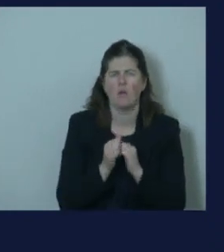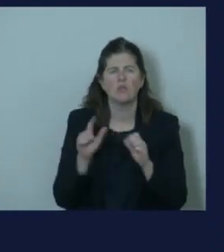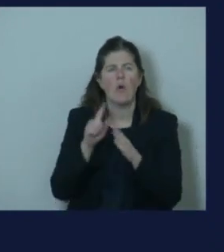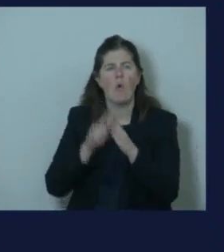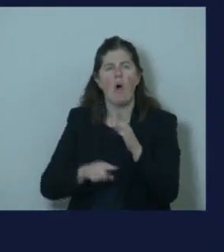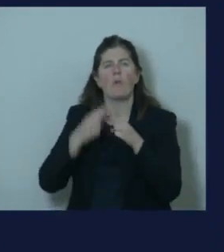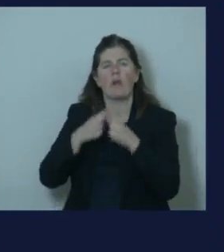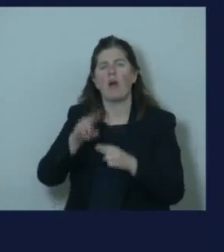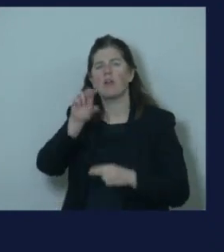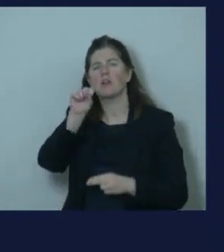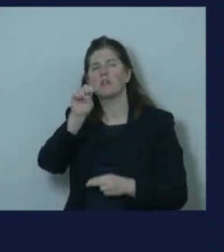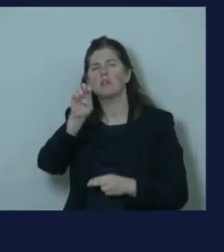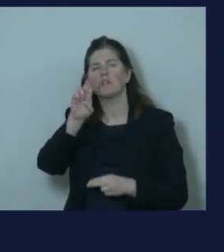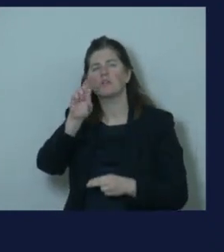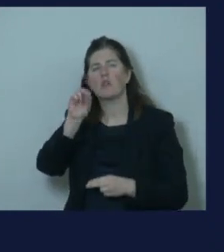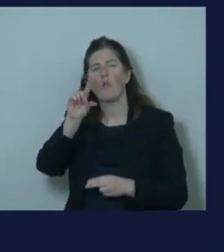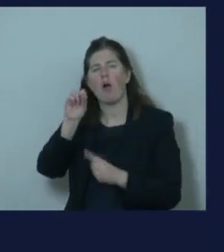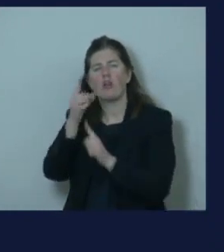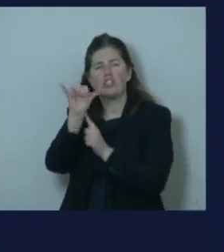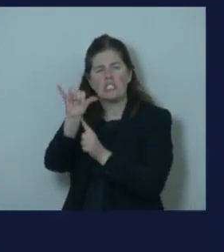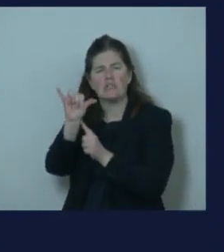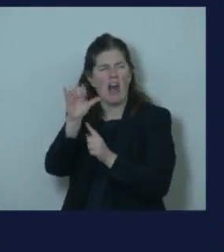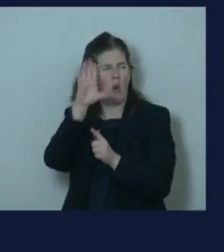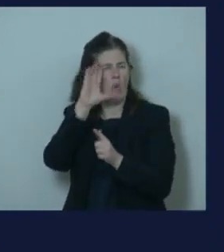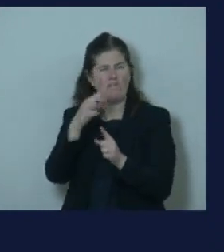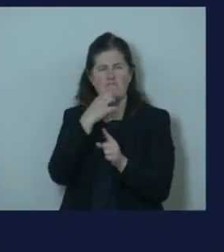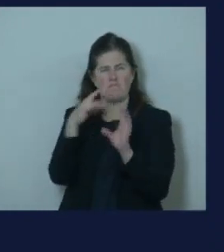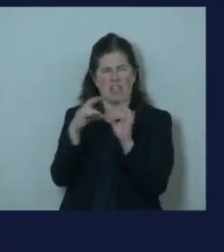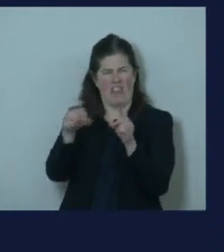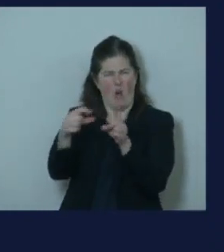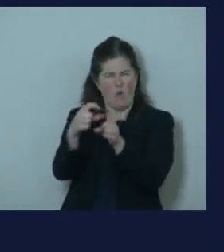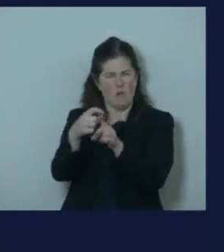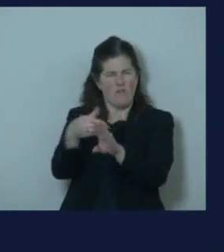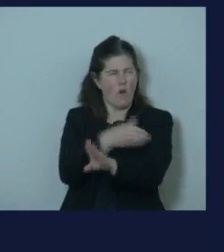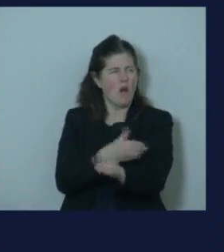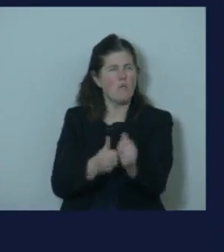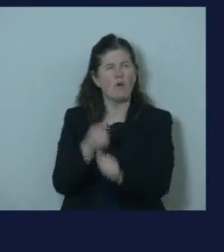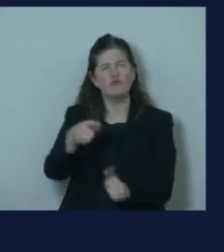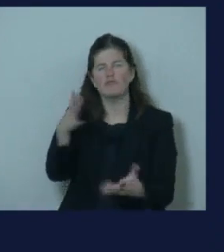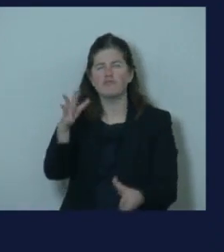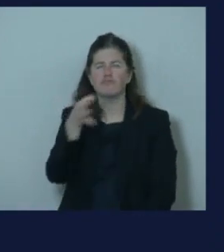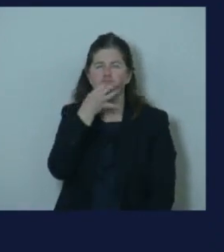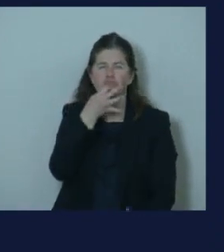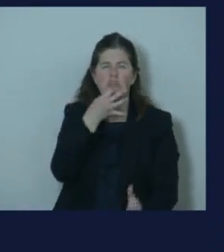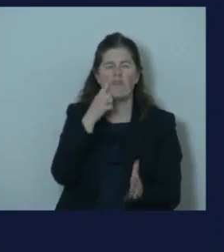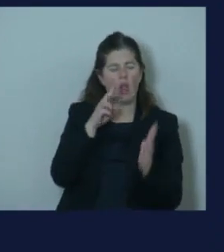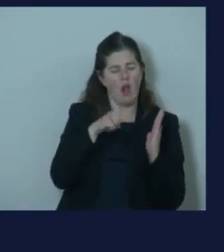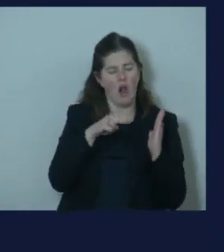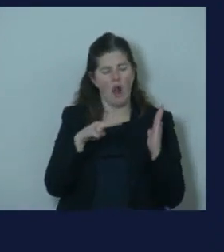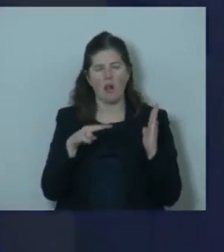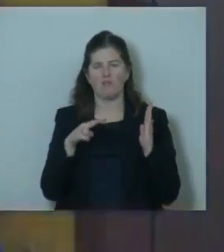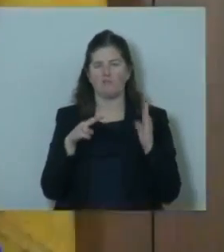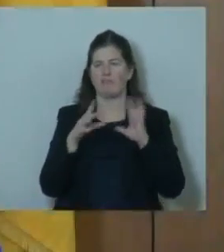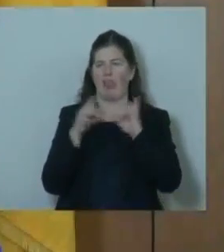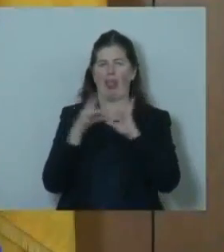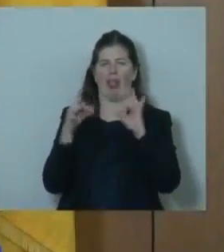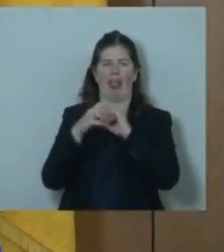AND WORKERS AND BUSINESSES ARE SAFE. WE DO THAT BY REALLY DOING THIS TESTING.